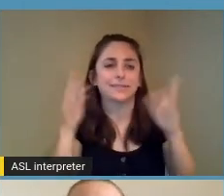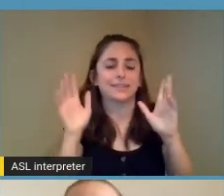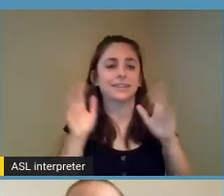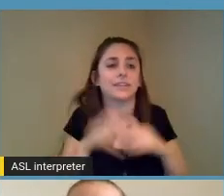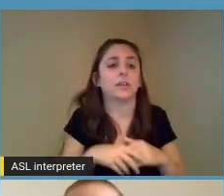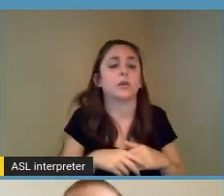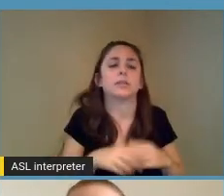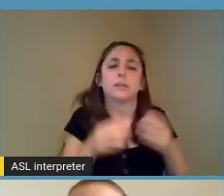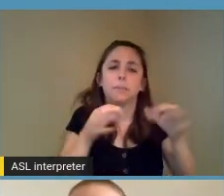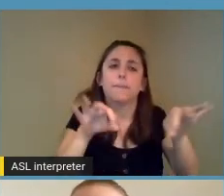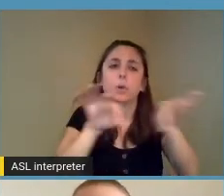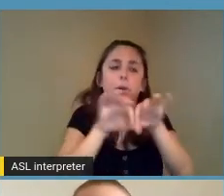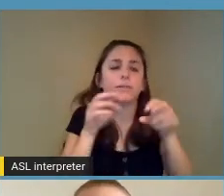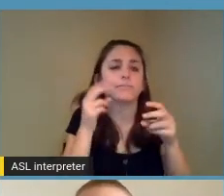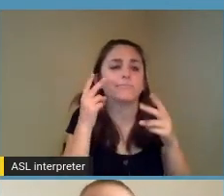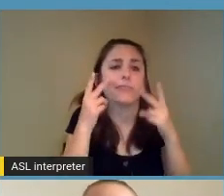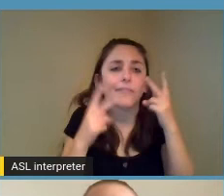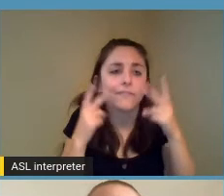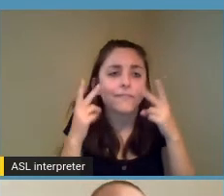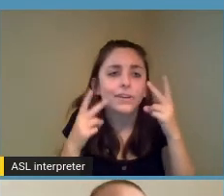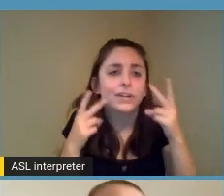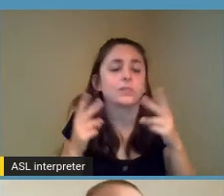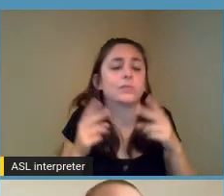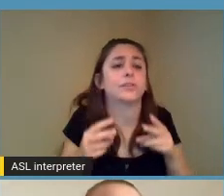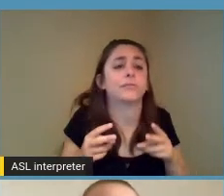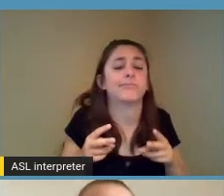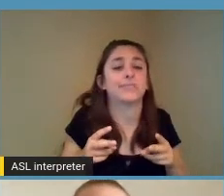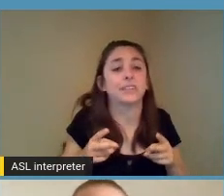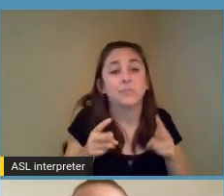and that way if you're thinking do I need to cut this out you can scroll down to see